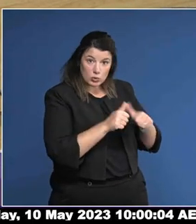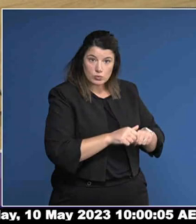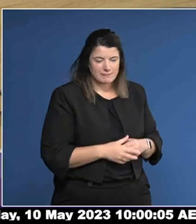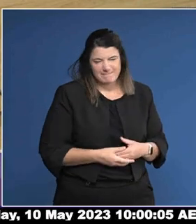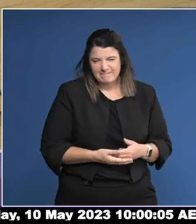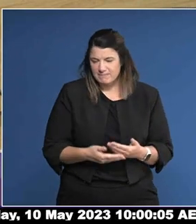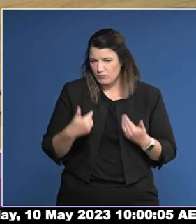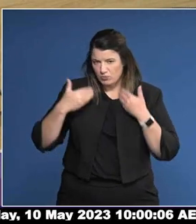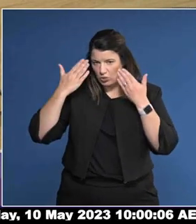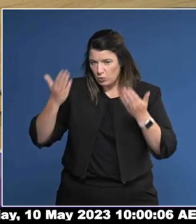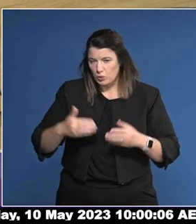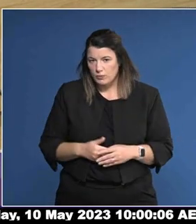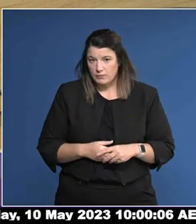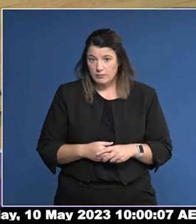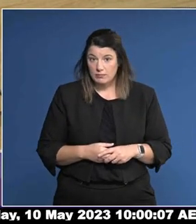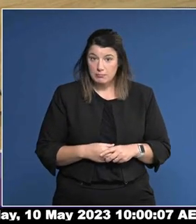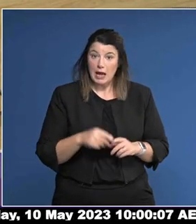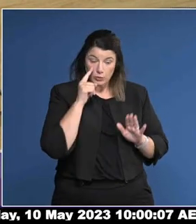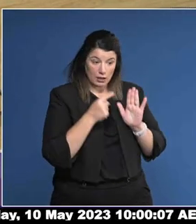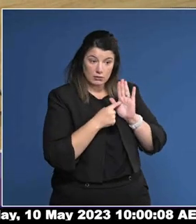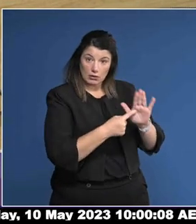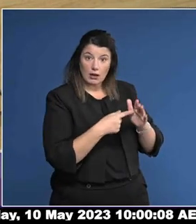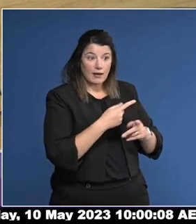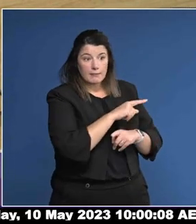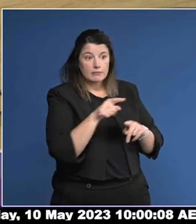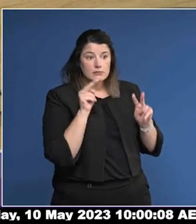But they're publicly available? They are.